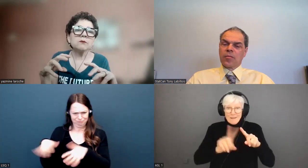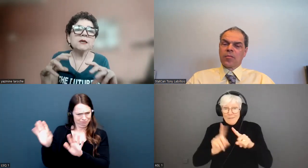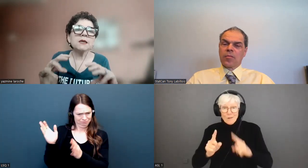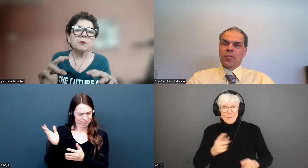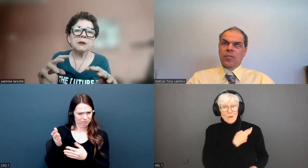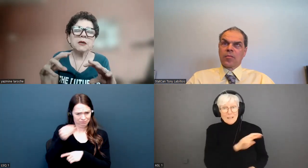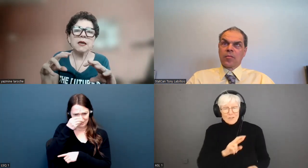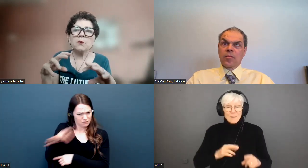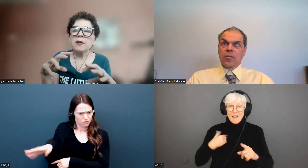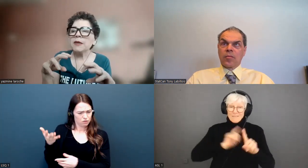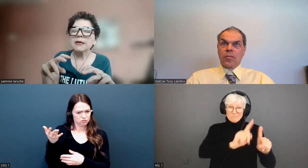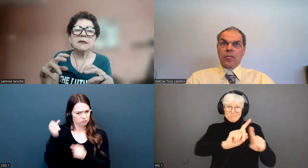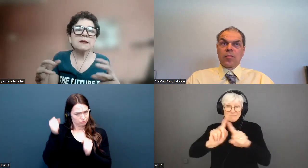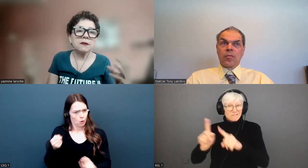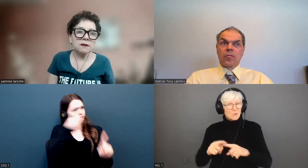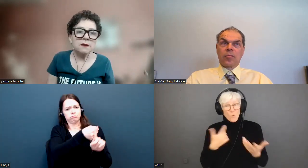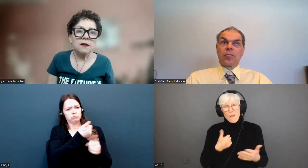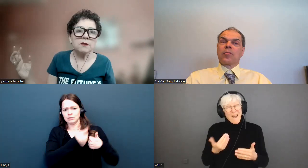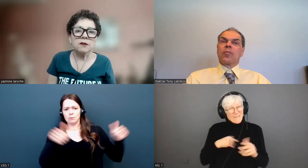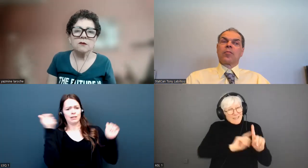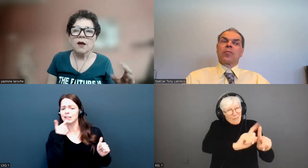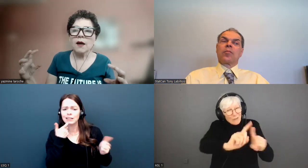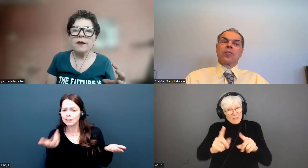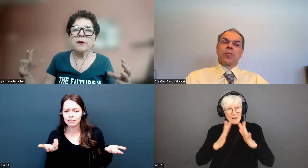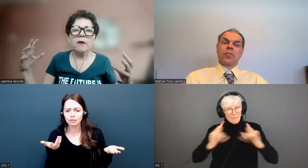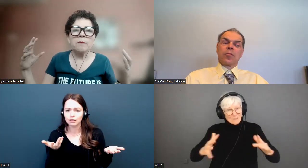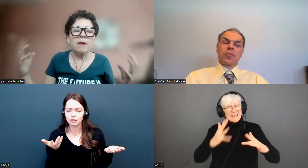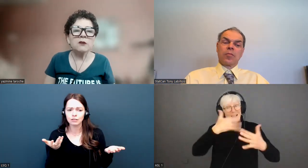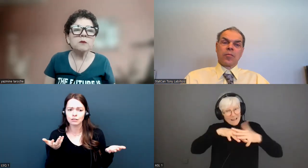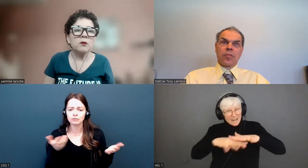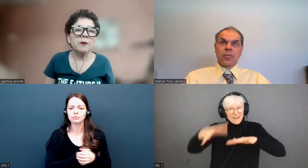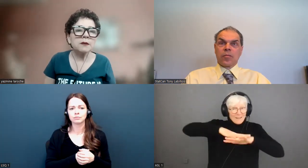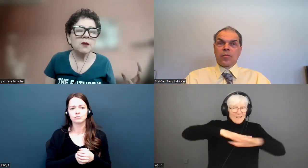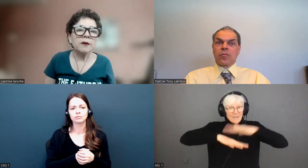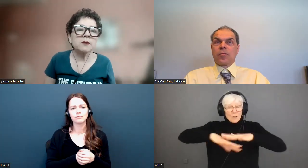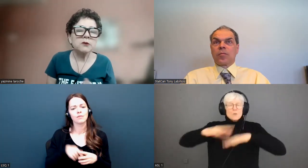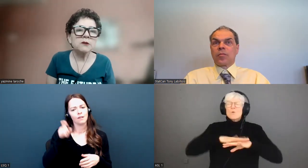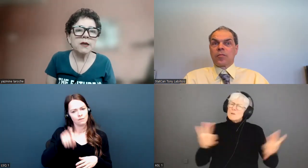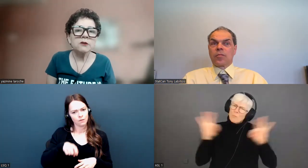it's really important that we be connected to other major movements around social change